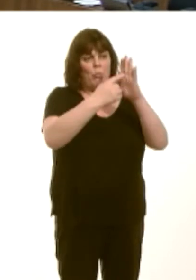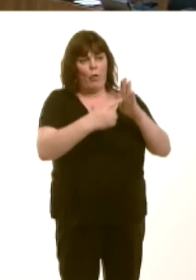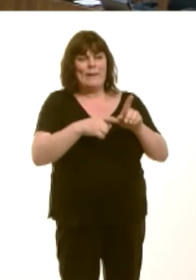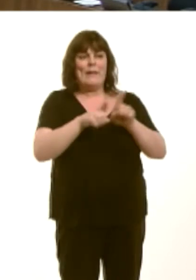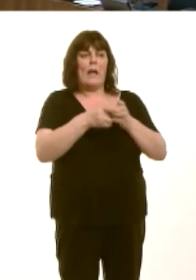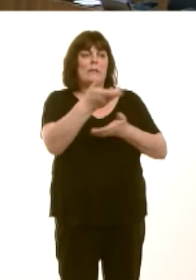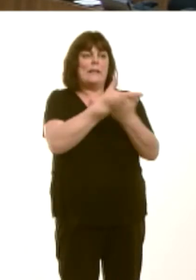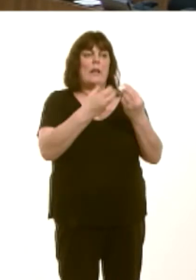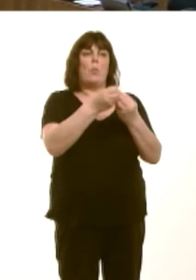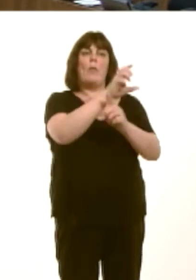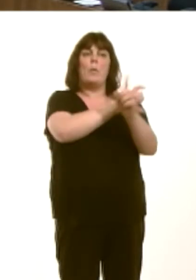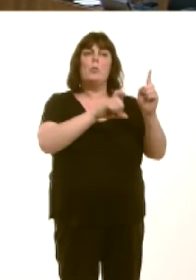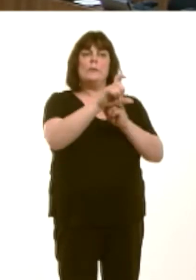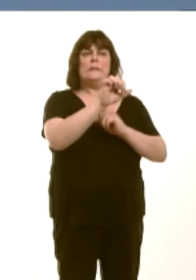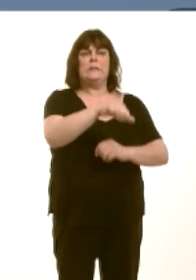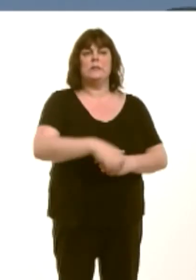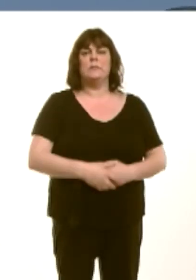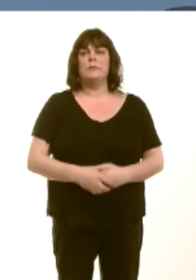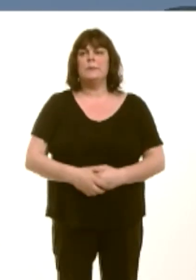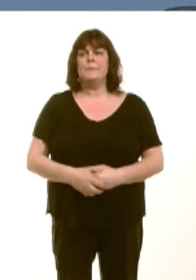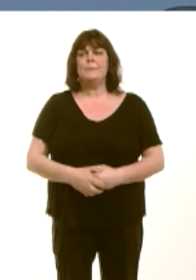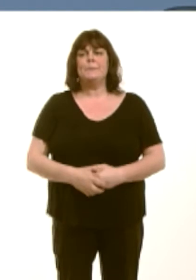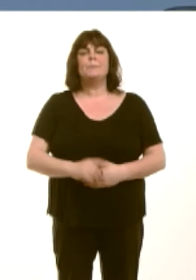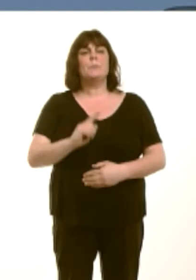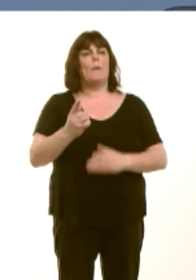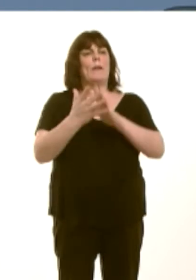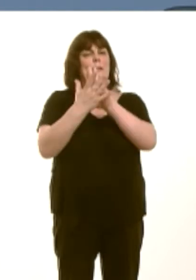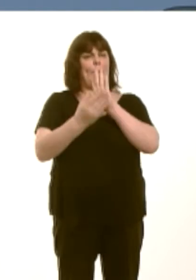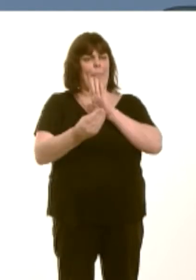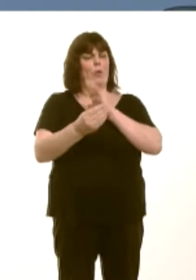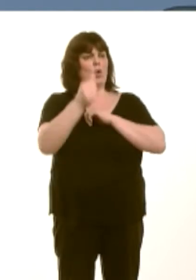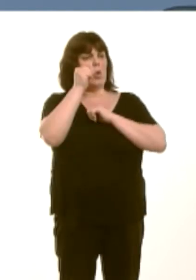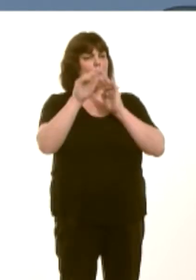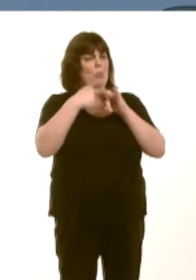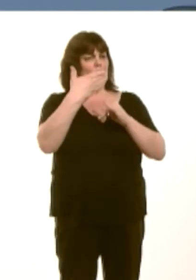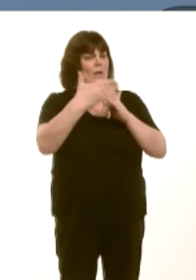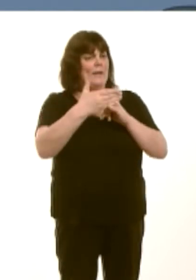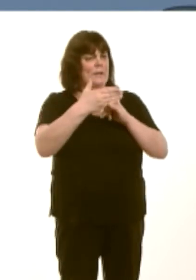Suzy Davies: Thank you for that answer, First Minister. Just by way of example, you will know that Bridgend County Borough Council, covering